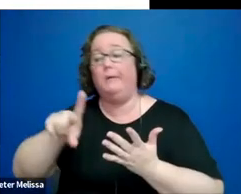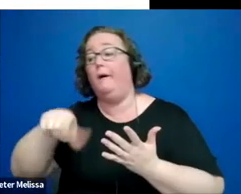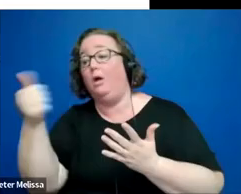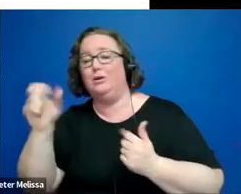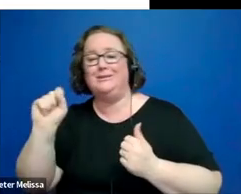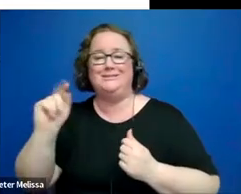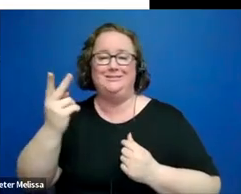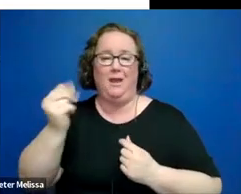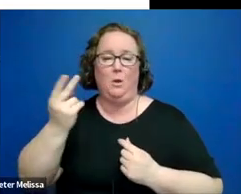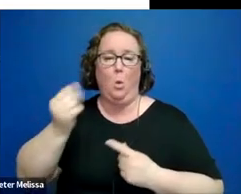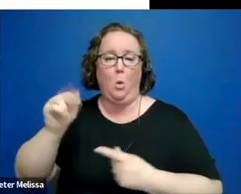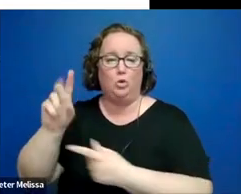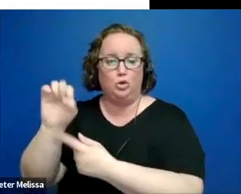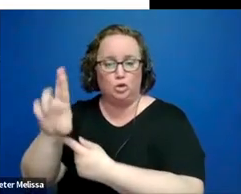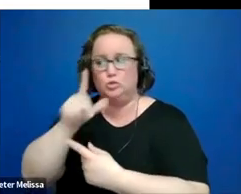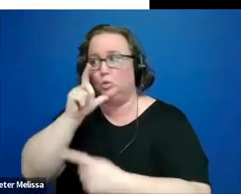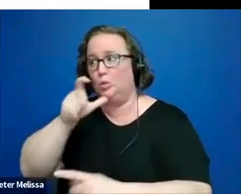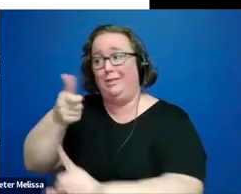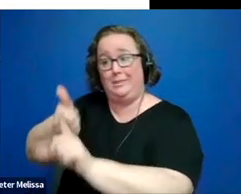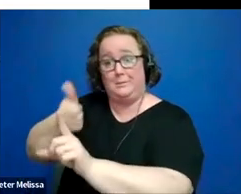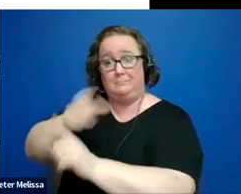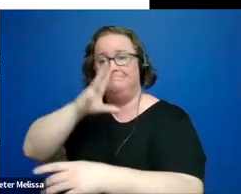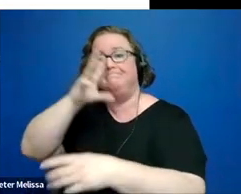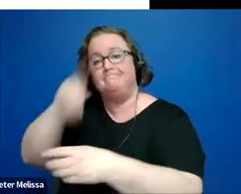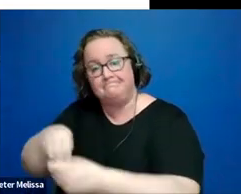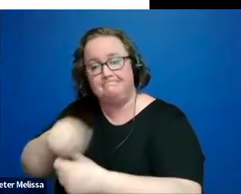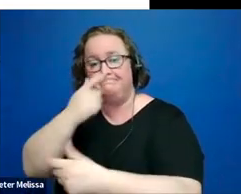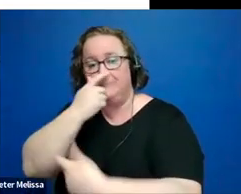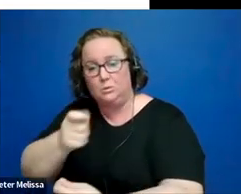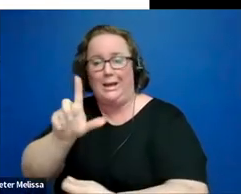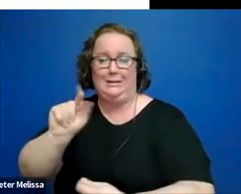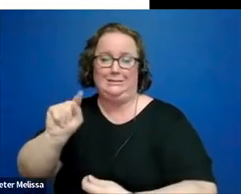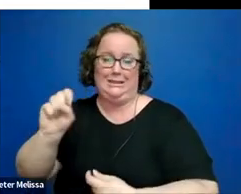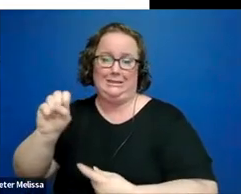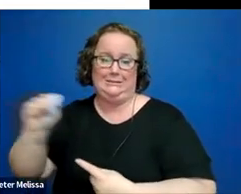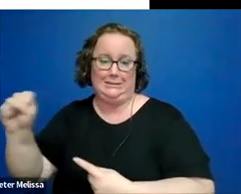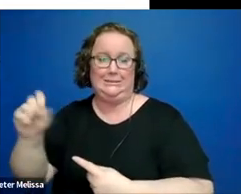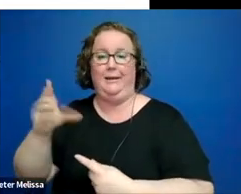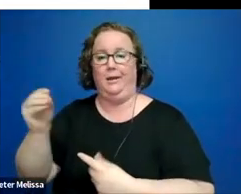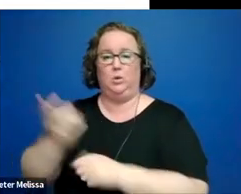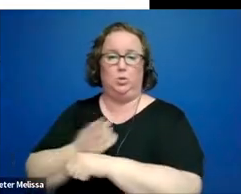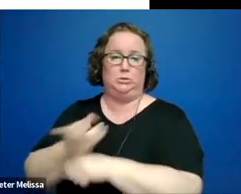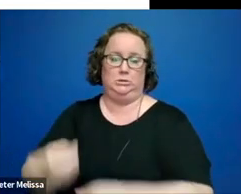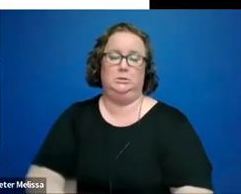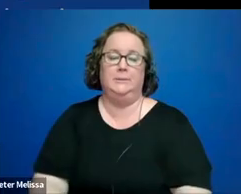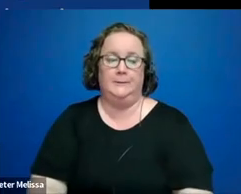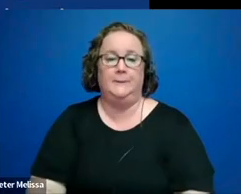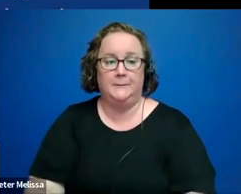are interested in LTSS need and utilization. Next slide, please.